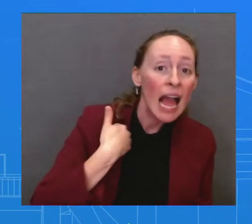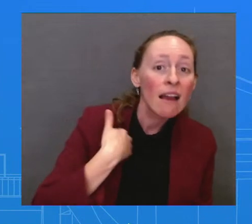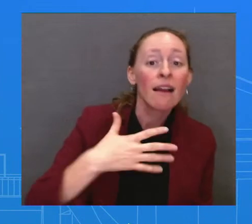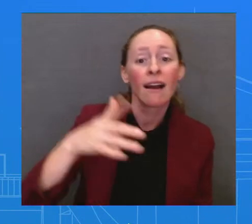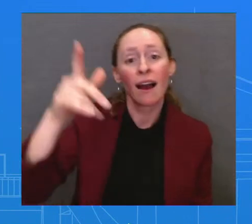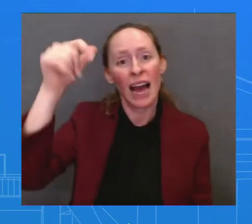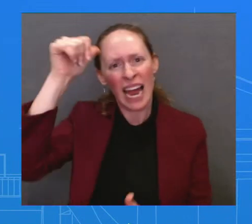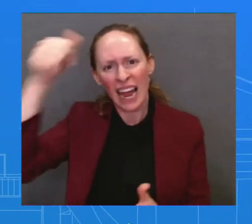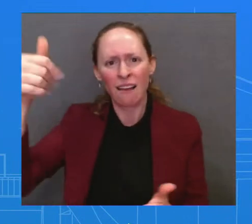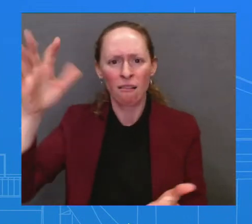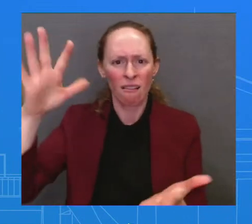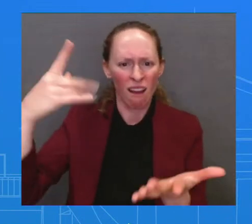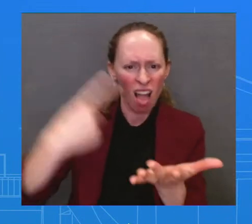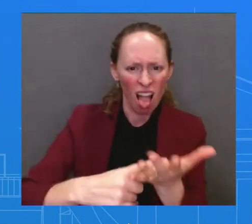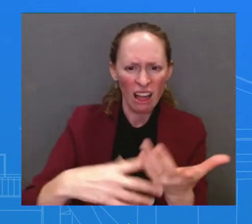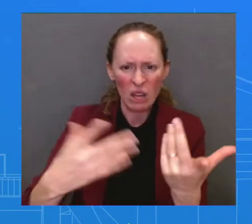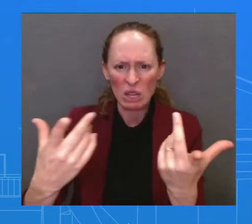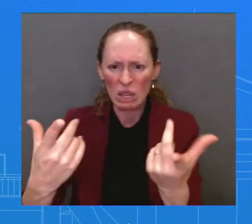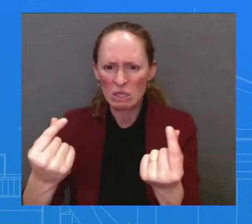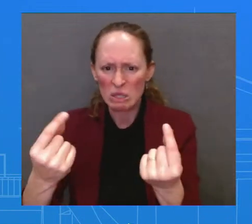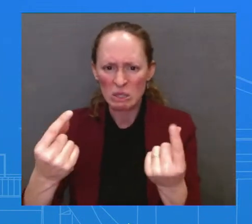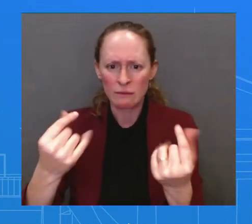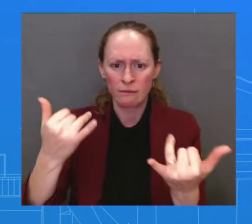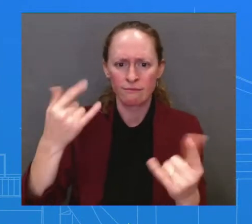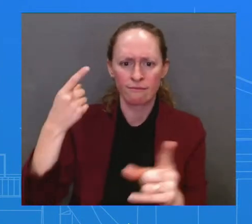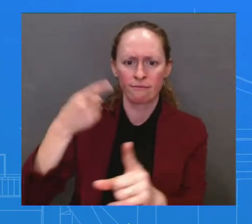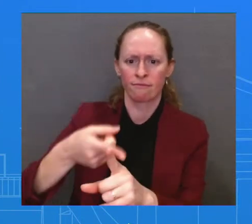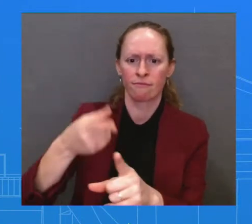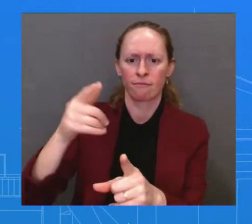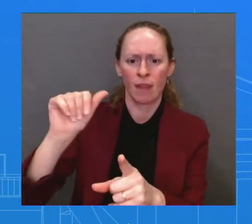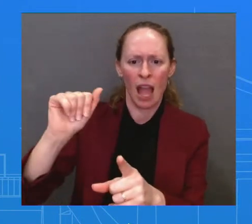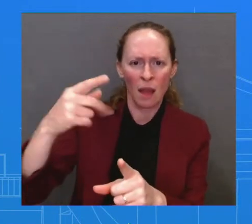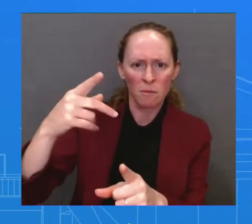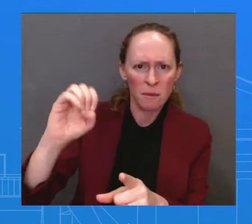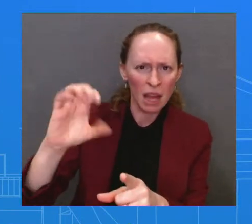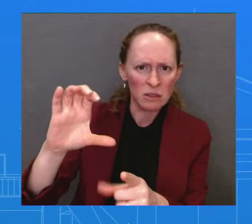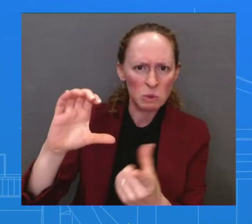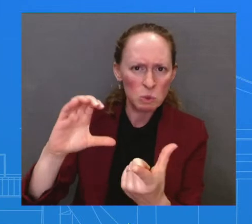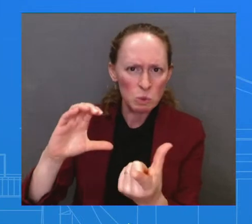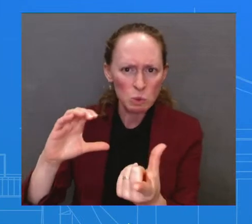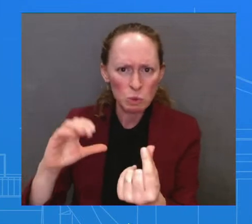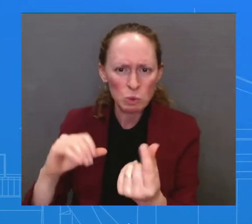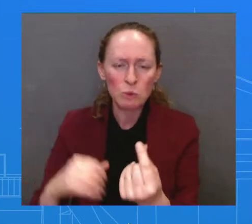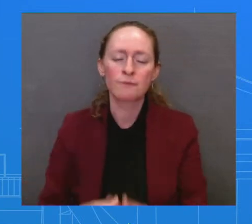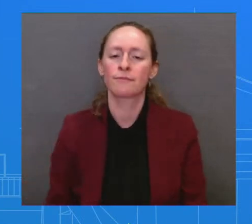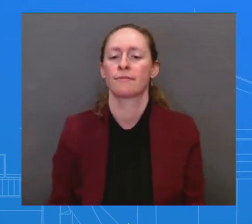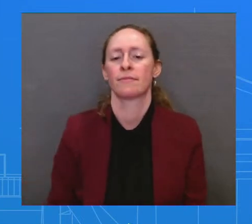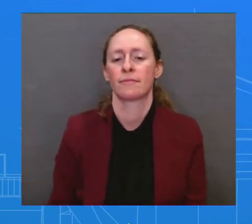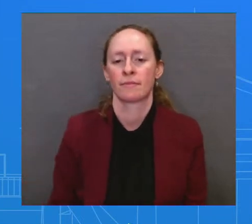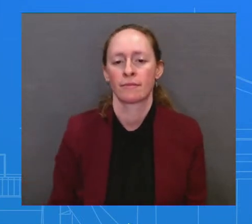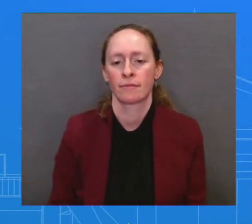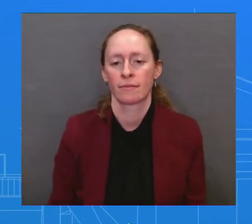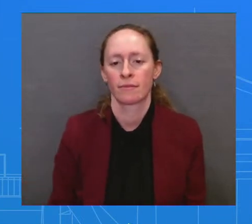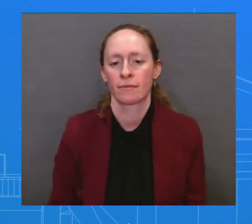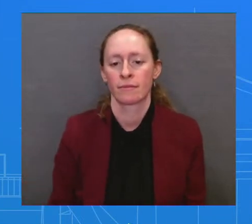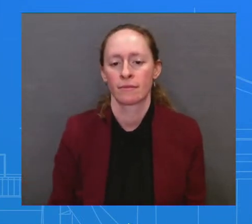amid concerns with its relationship with Peru. Have they given formal notice they're not coming? And what do you make of this dispute between the two?